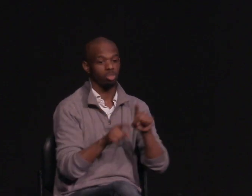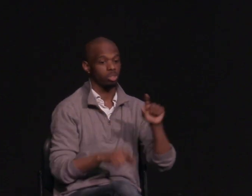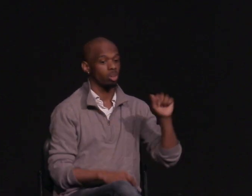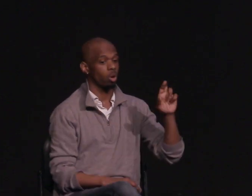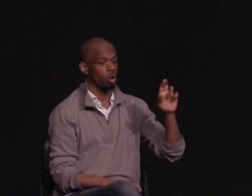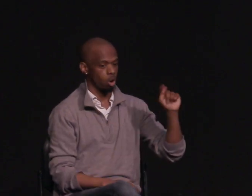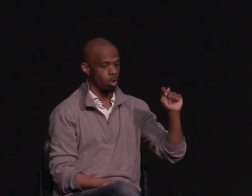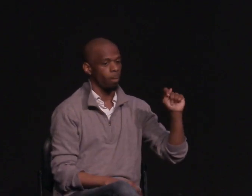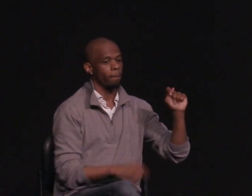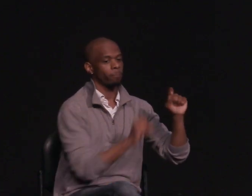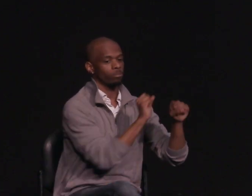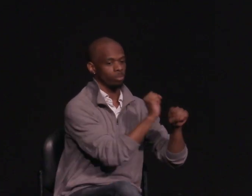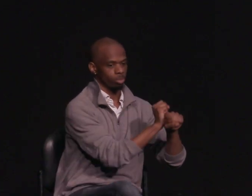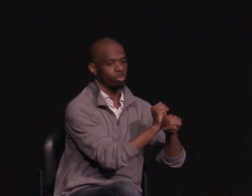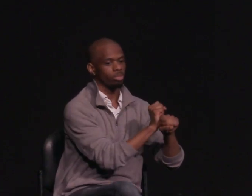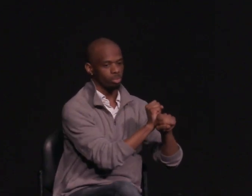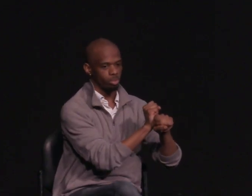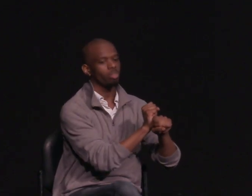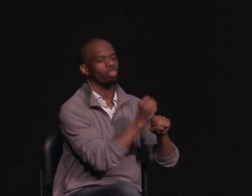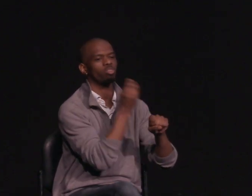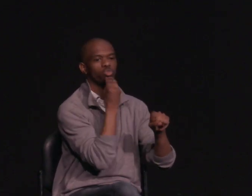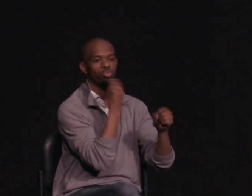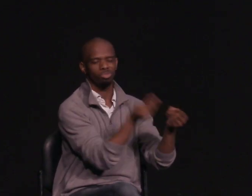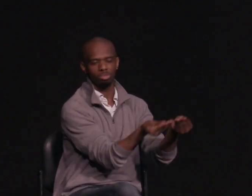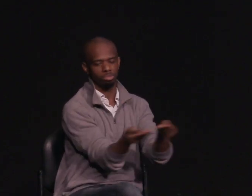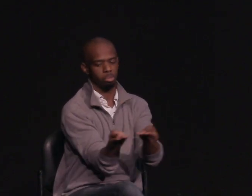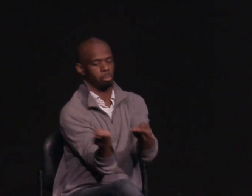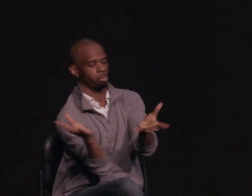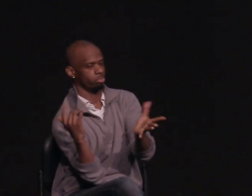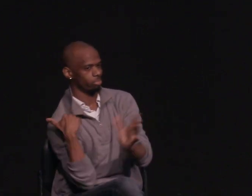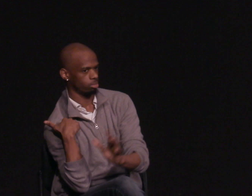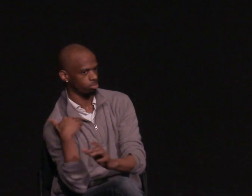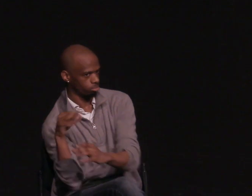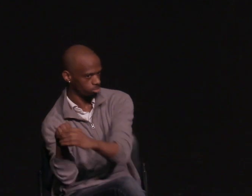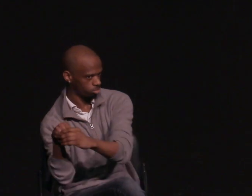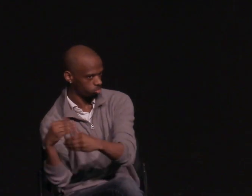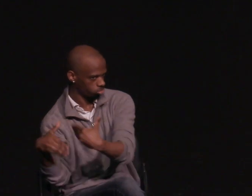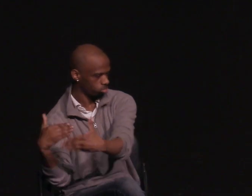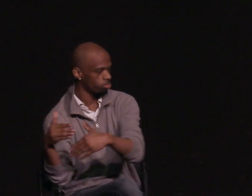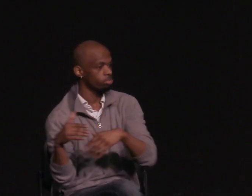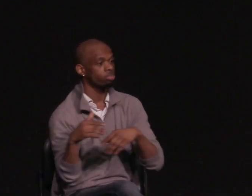the Black Panther Party's minister of culture.